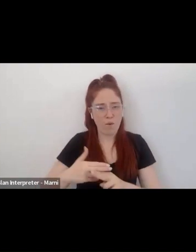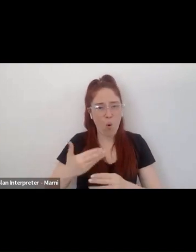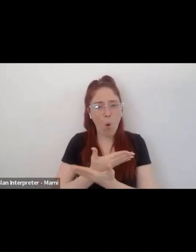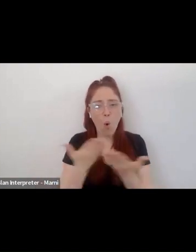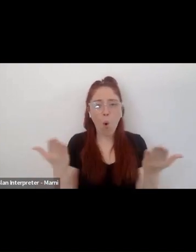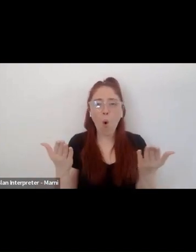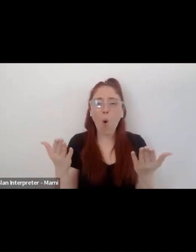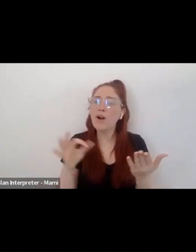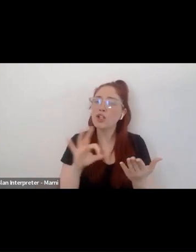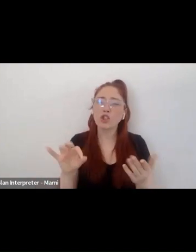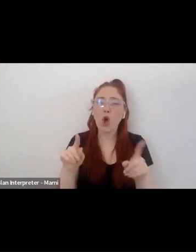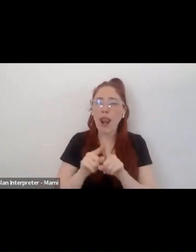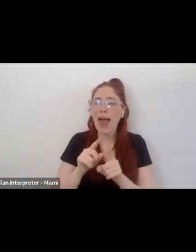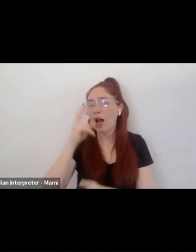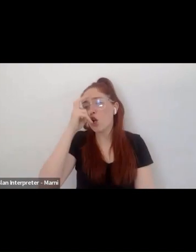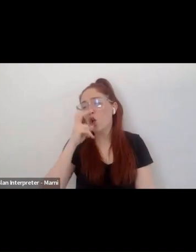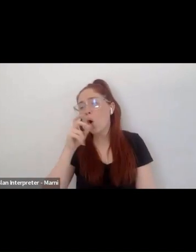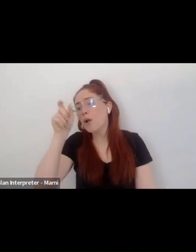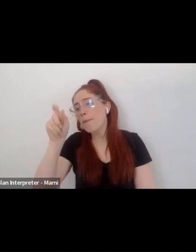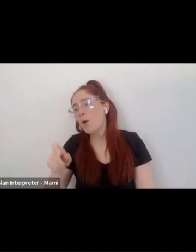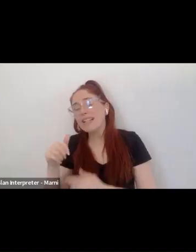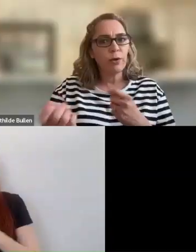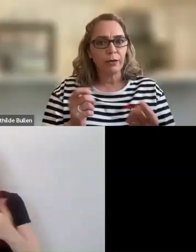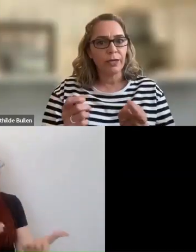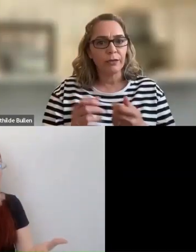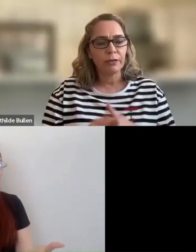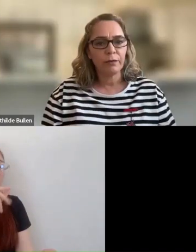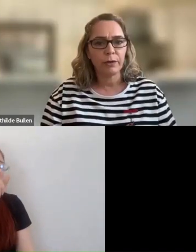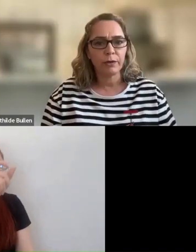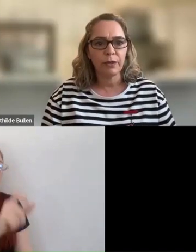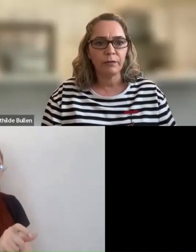but also an upward one. So two way learning if you want to, if